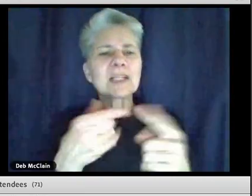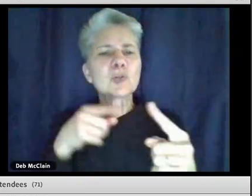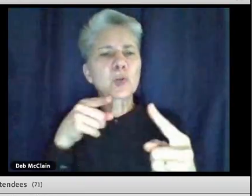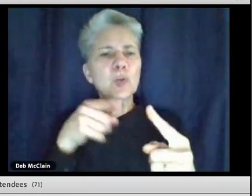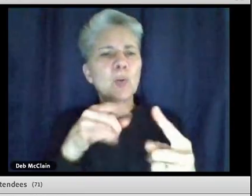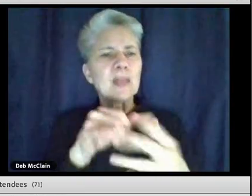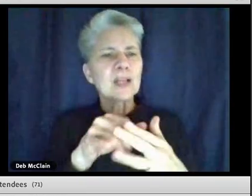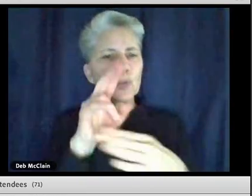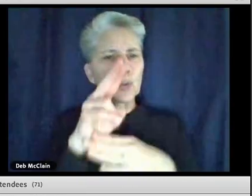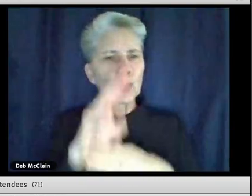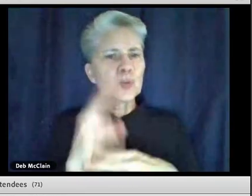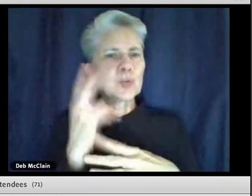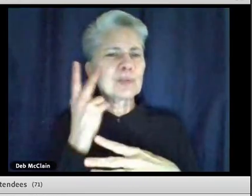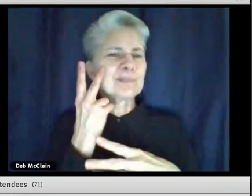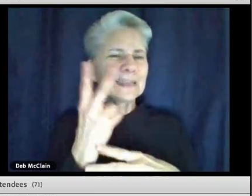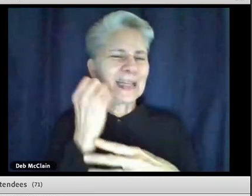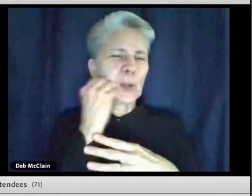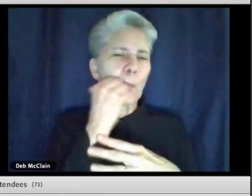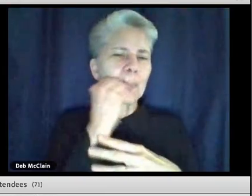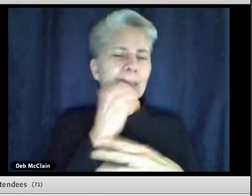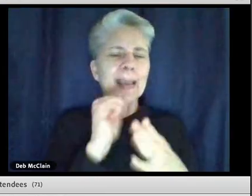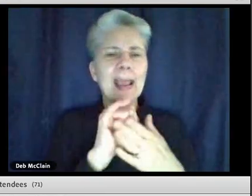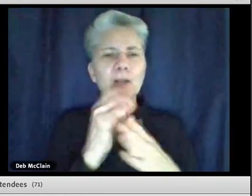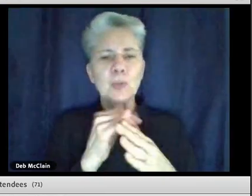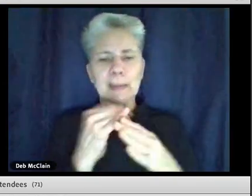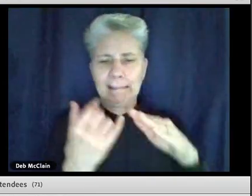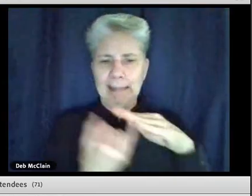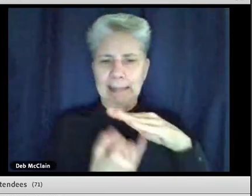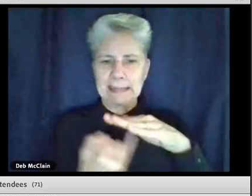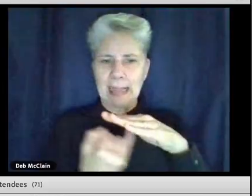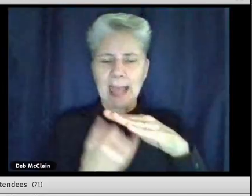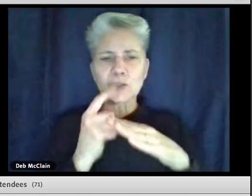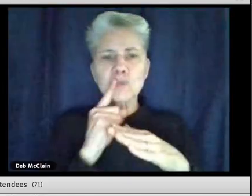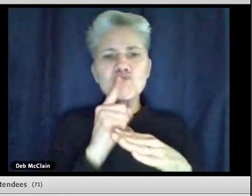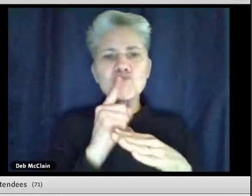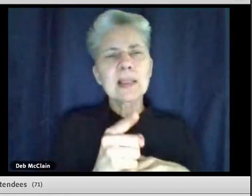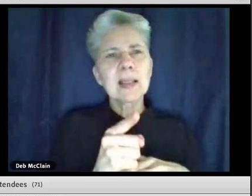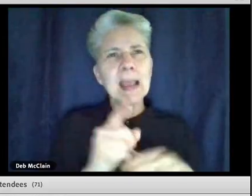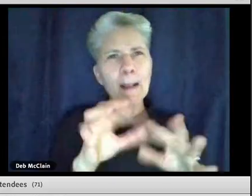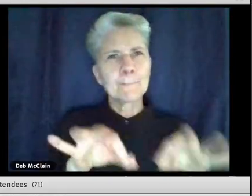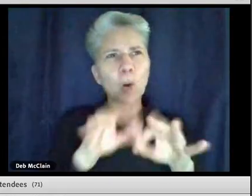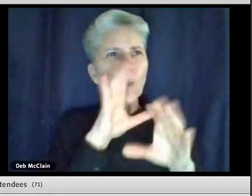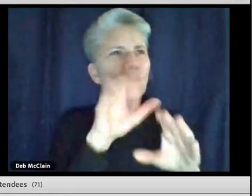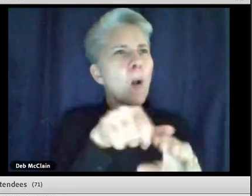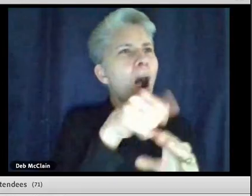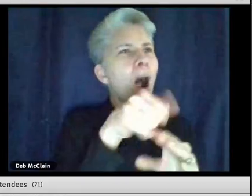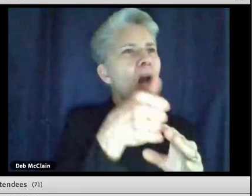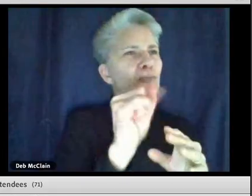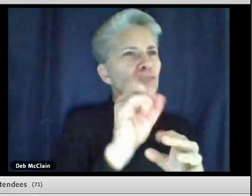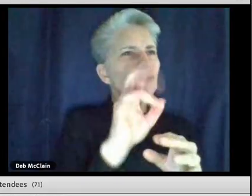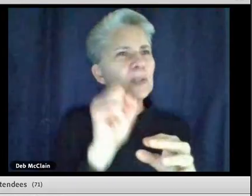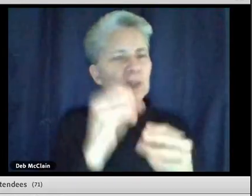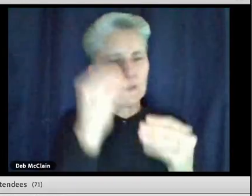or even if you search Google, they present things to you that you're used to seeing, and so you kind of get insulated,